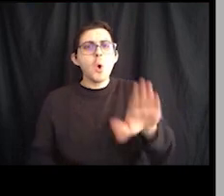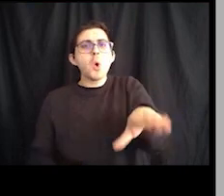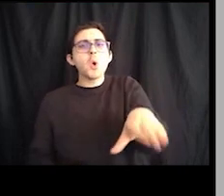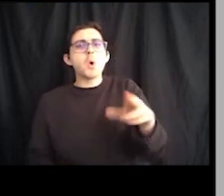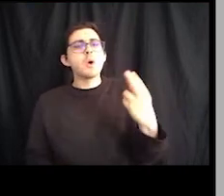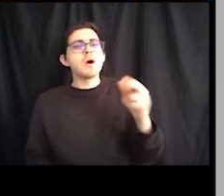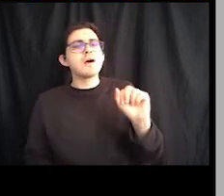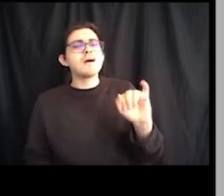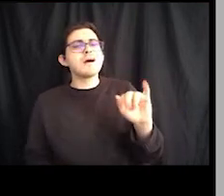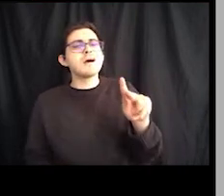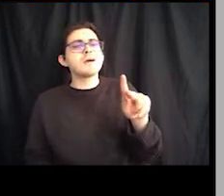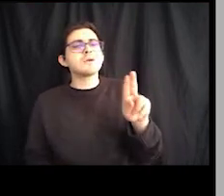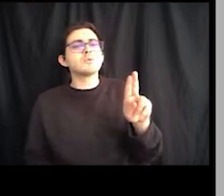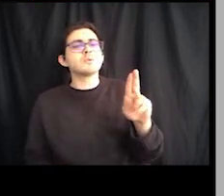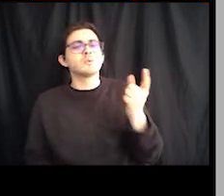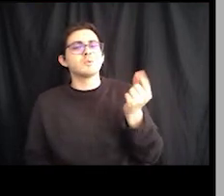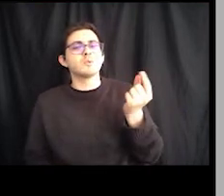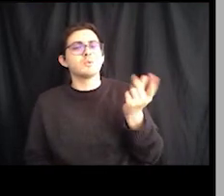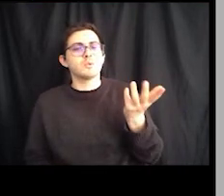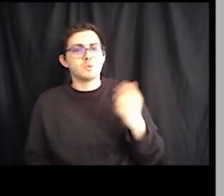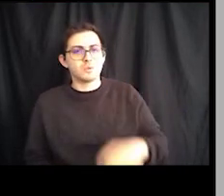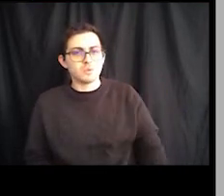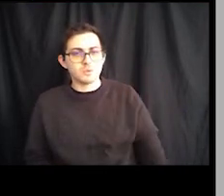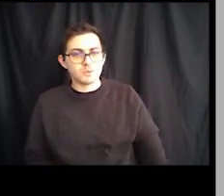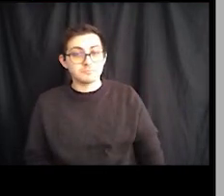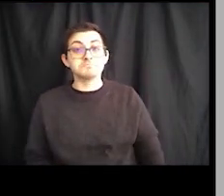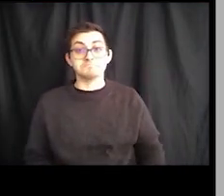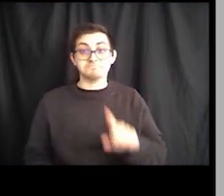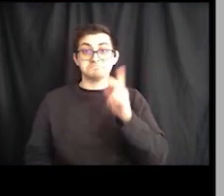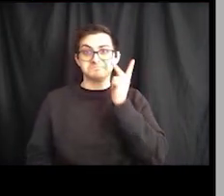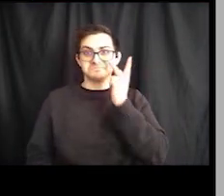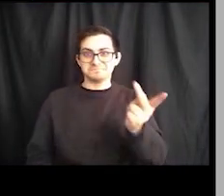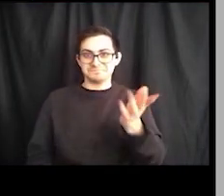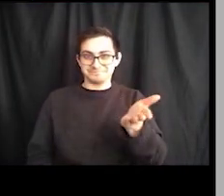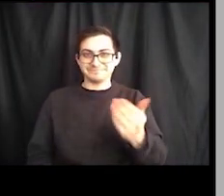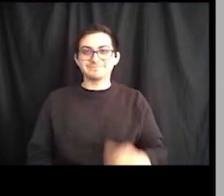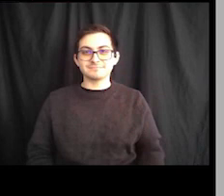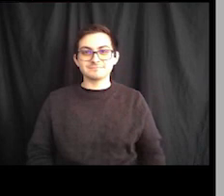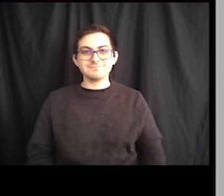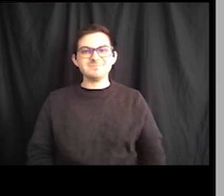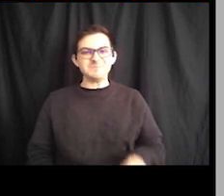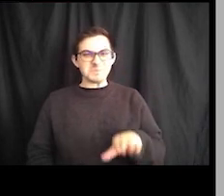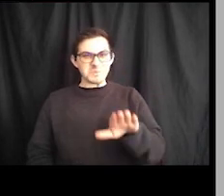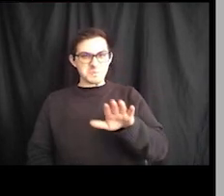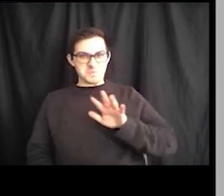Yeah let's click into it. Well it seems like you can use words to string